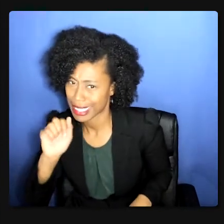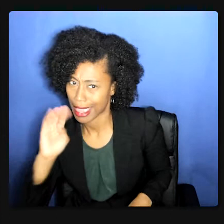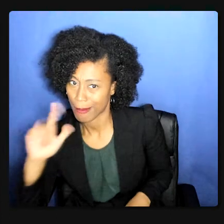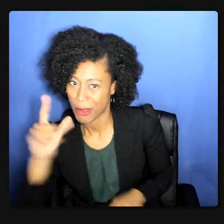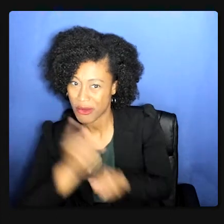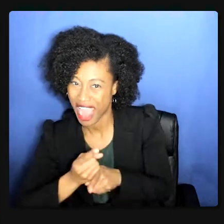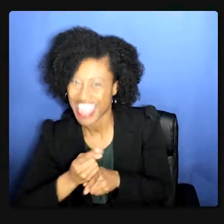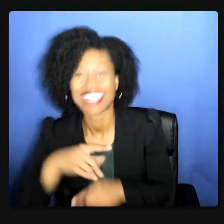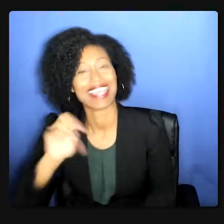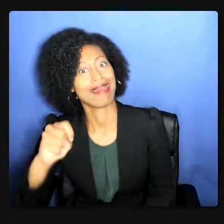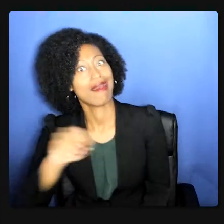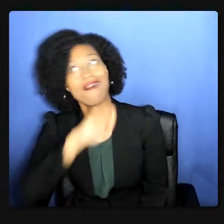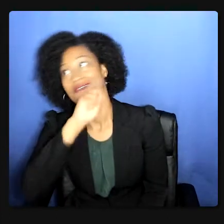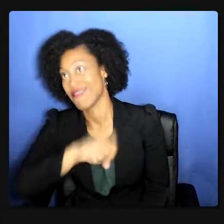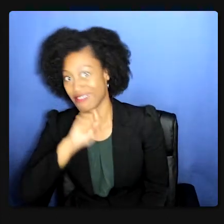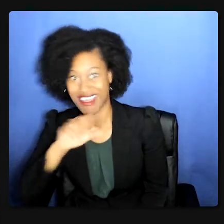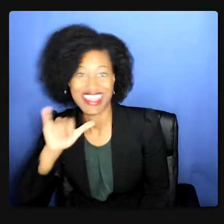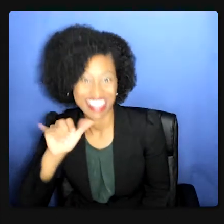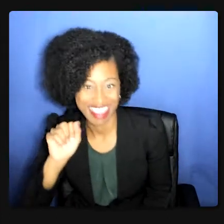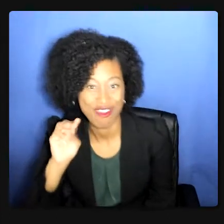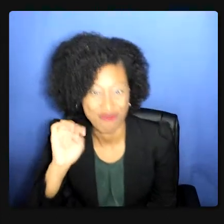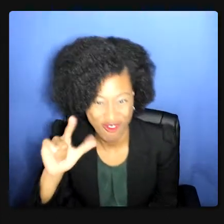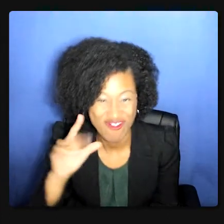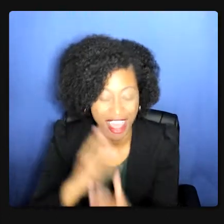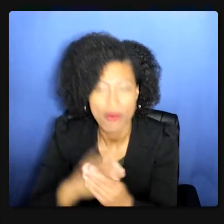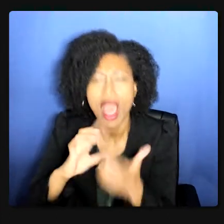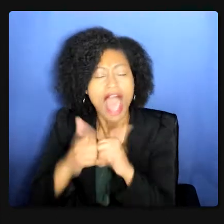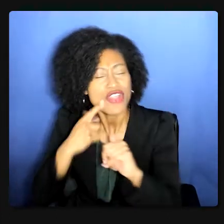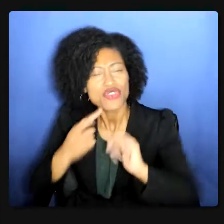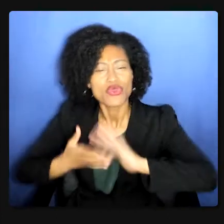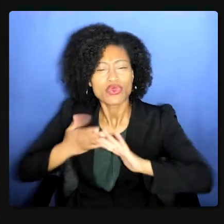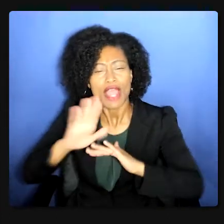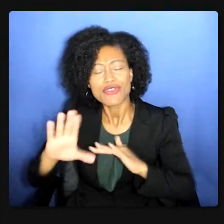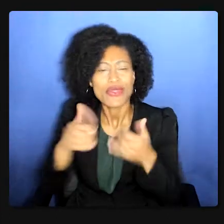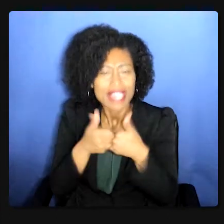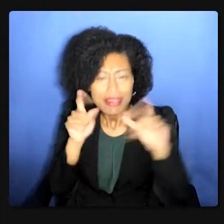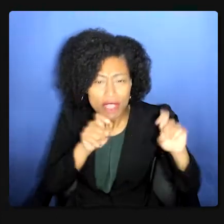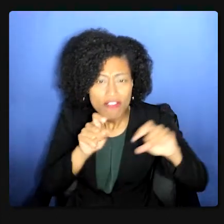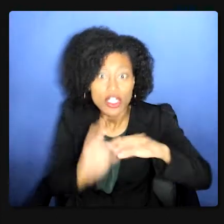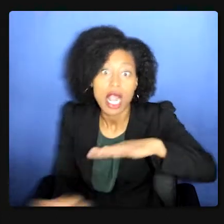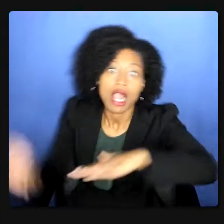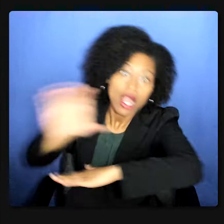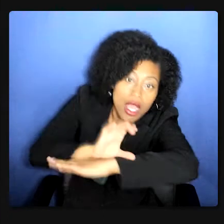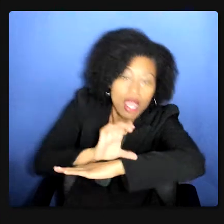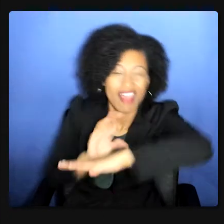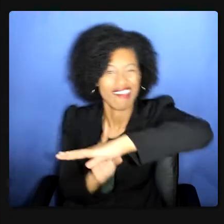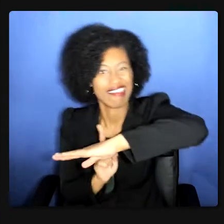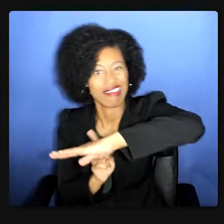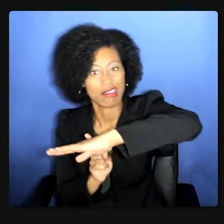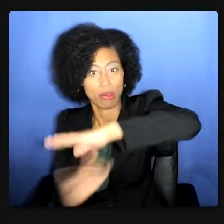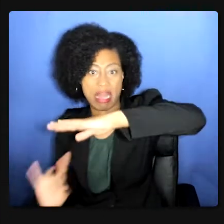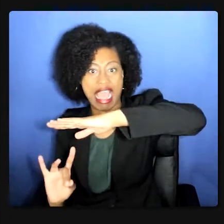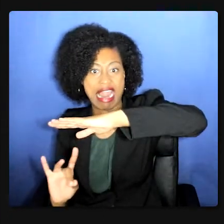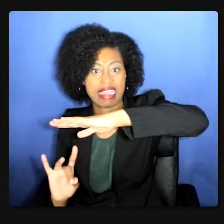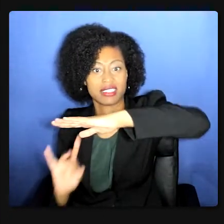[Amie] So, then how can we run our game server specifically on Kubernetes? [Dimitris] Yeah. So, Kubernetes by itself,